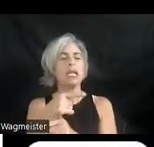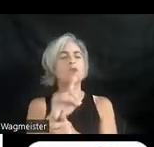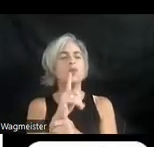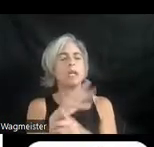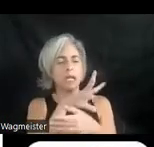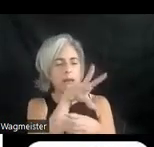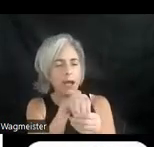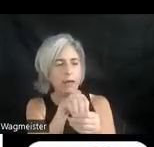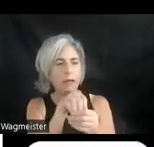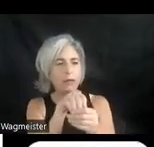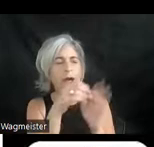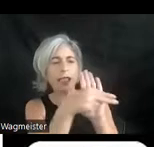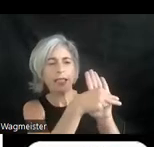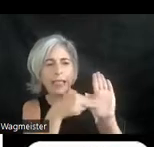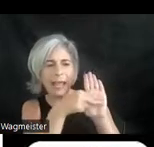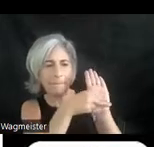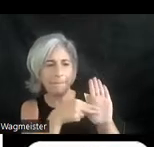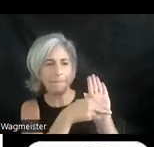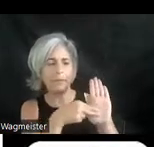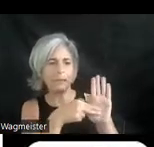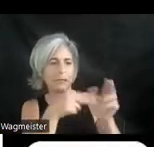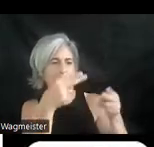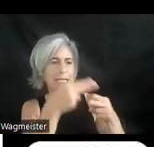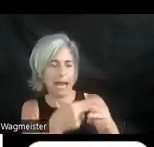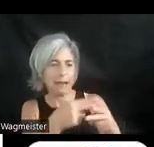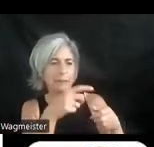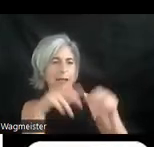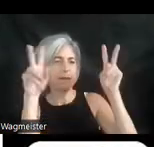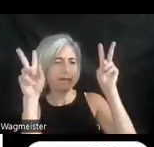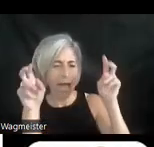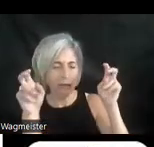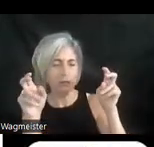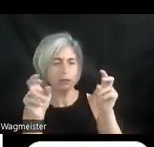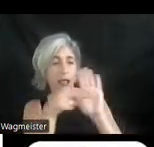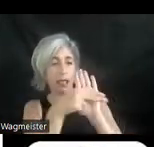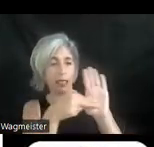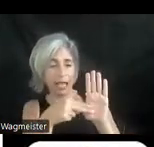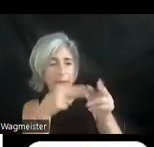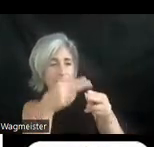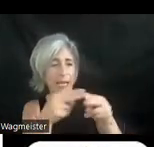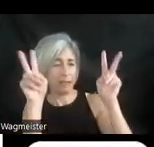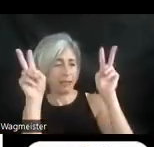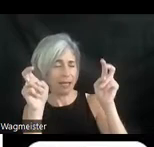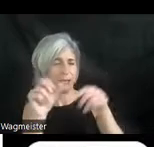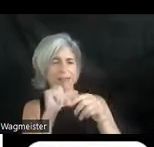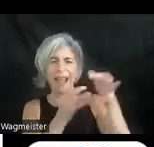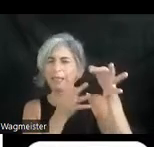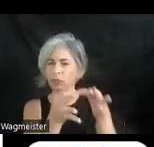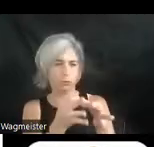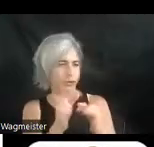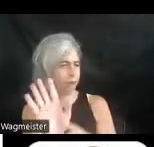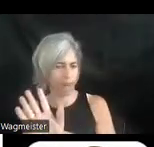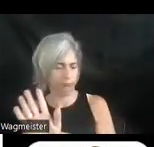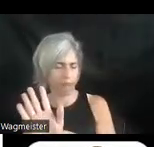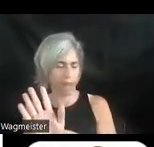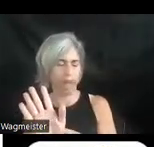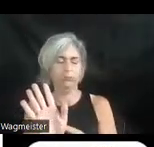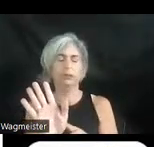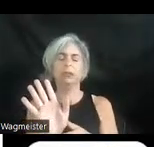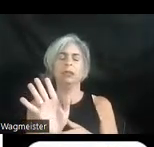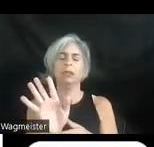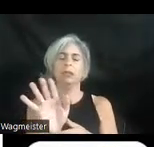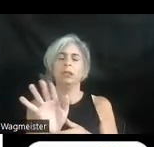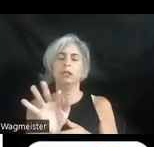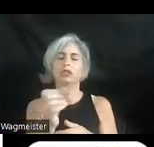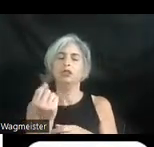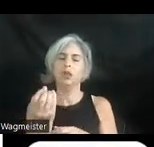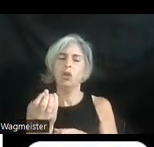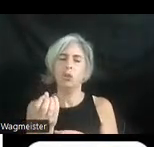labels, names, titles. And labels, names, titles are not descriptions. So, it gives